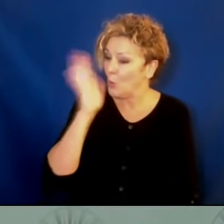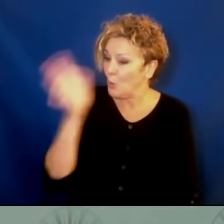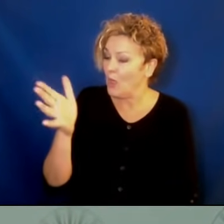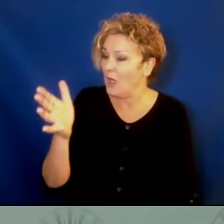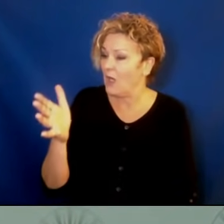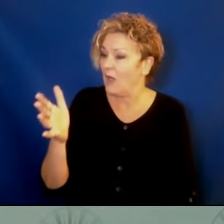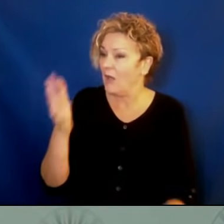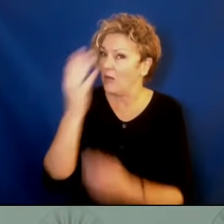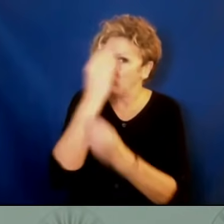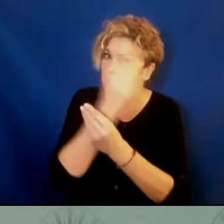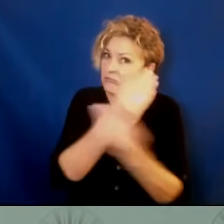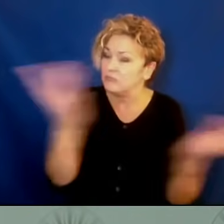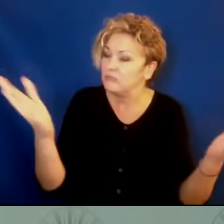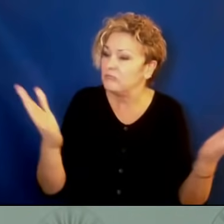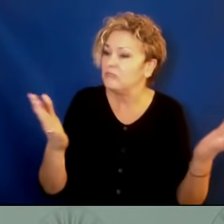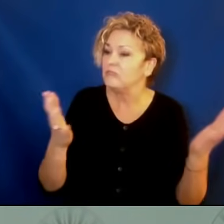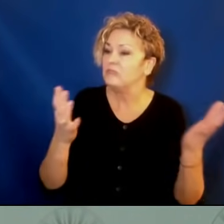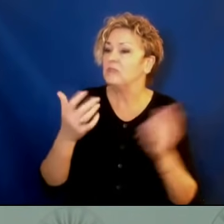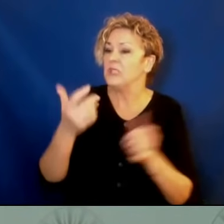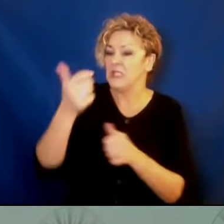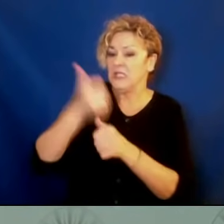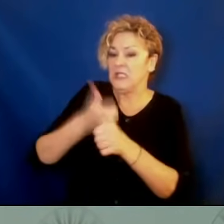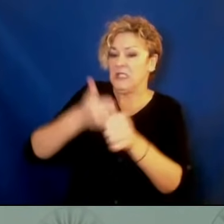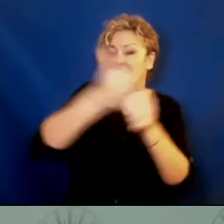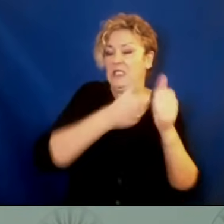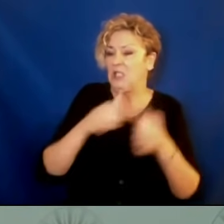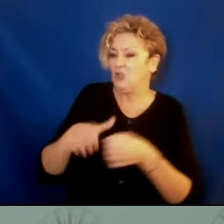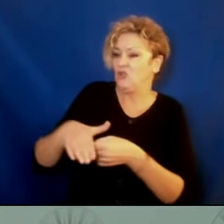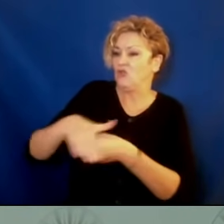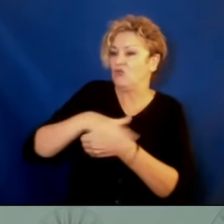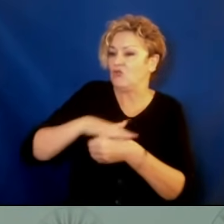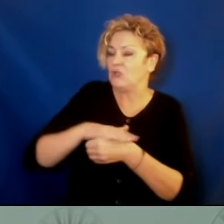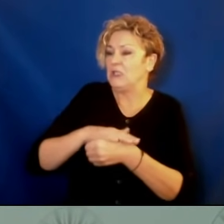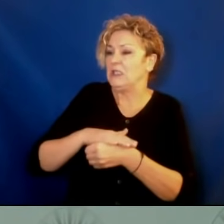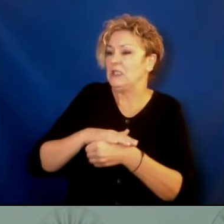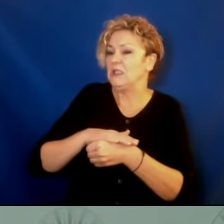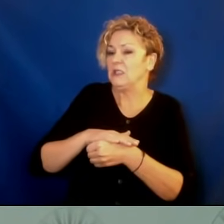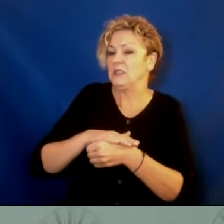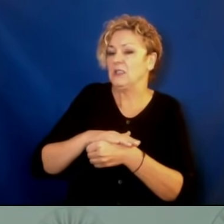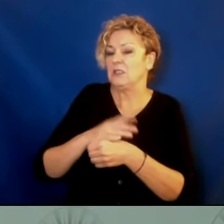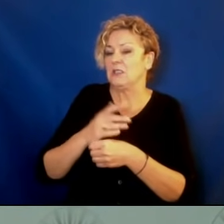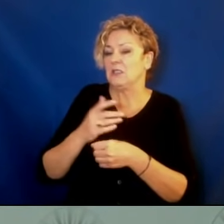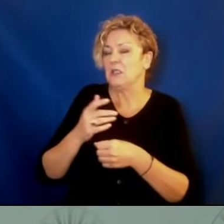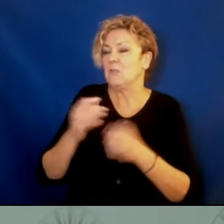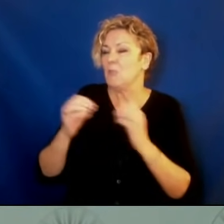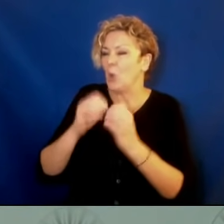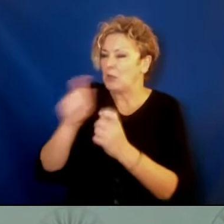we are focusing our contact raising and public notifications on situations and in places transmission actually is occurring.